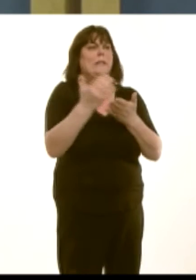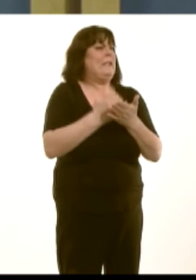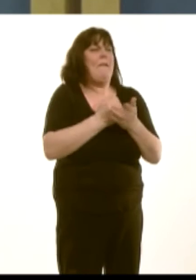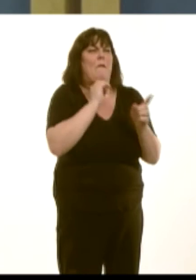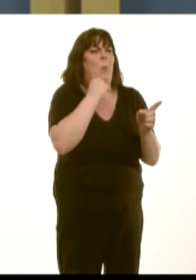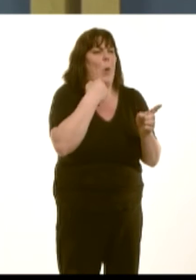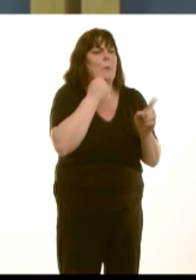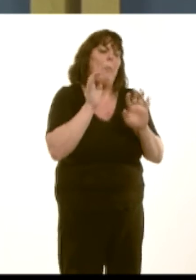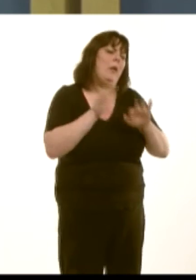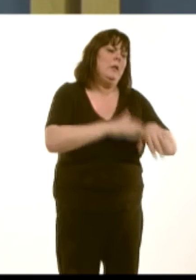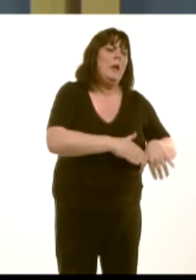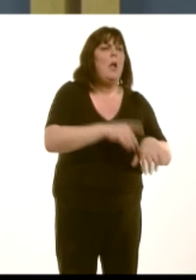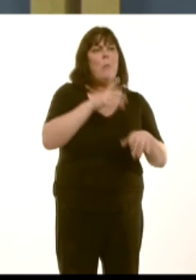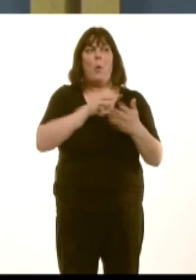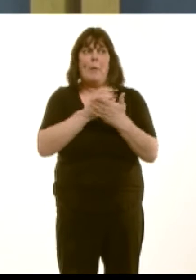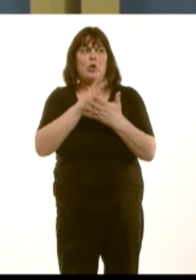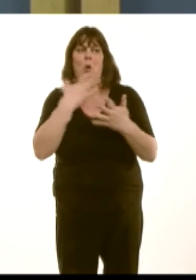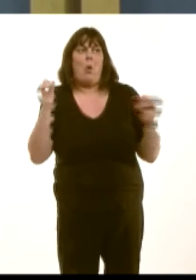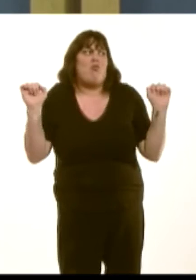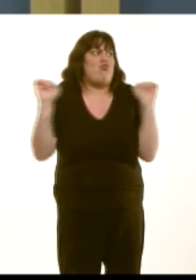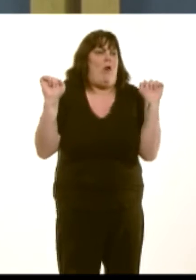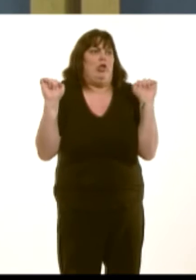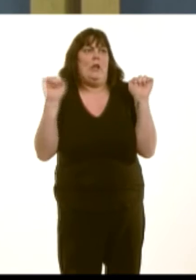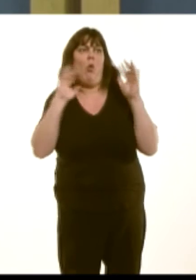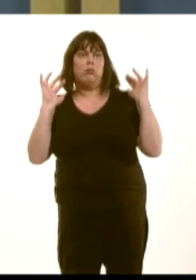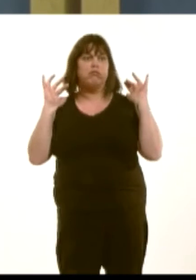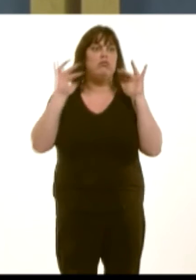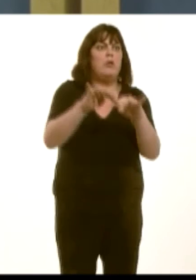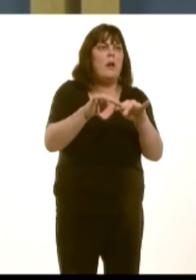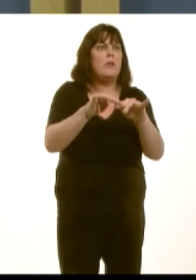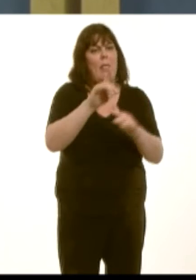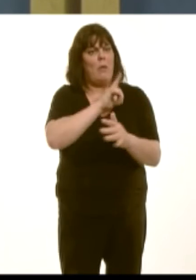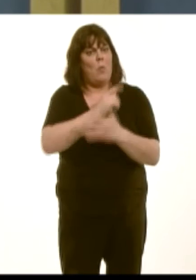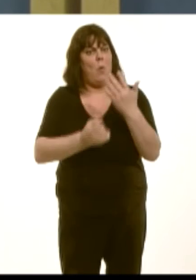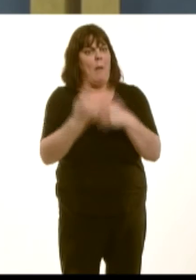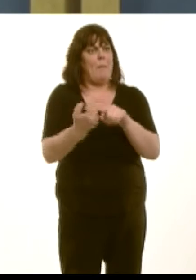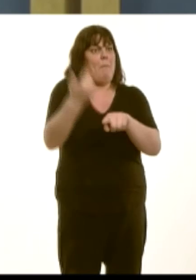tested against both crushing and charging, which were the two causes of Hillsborough